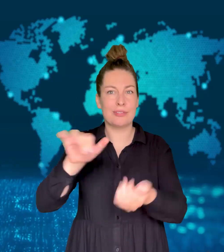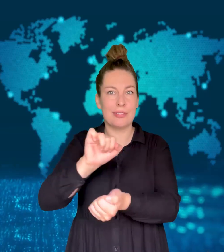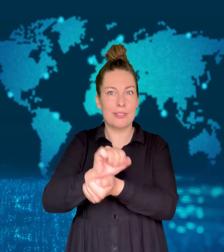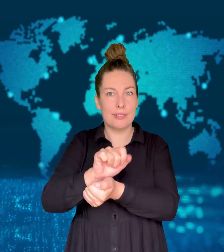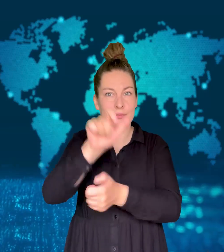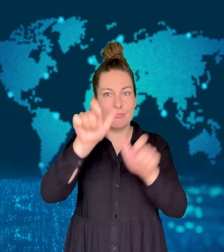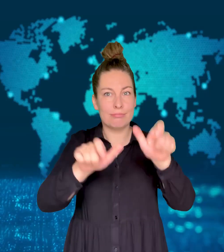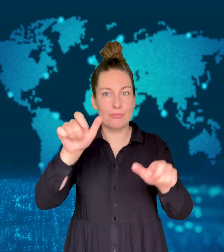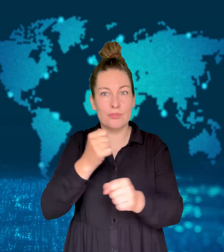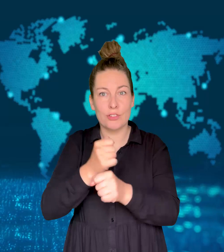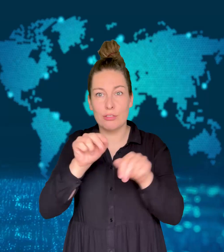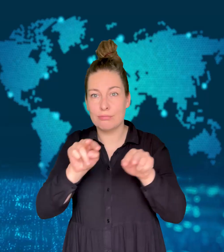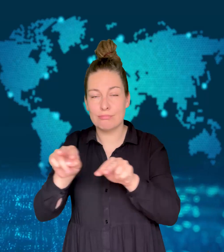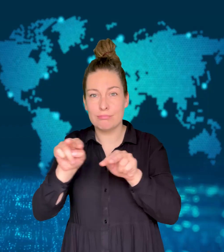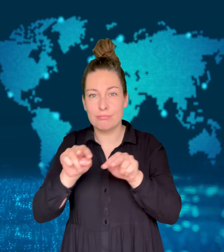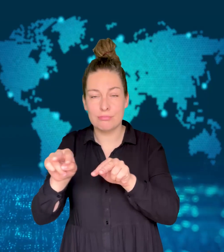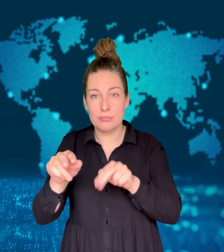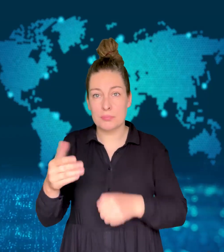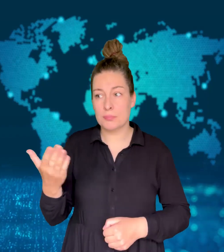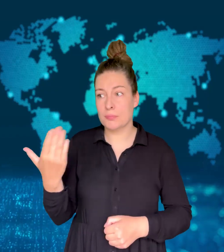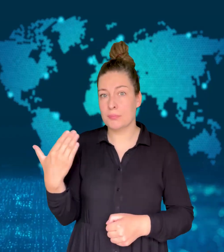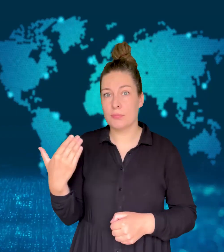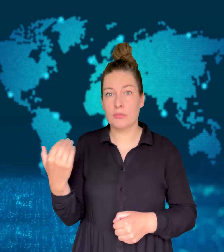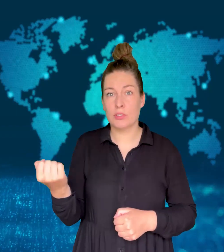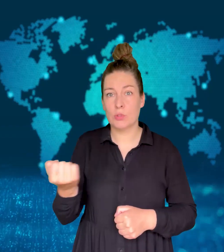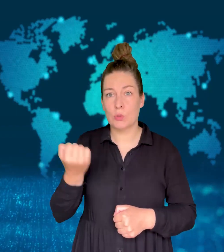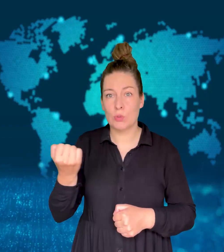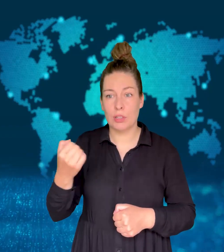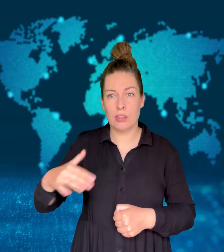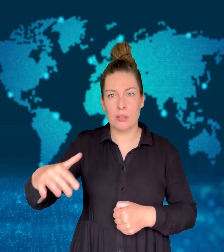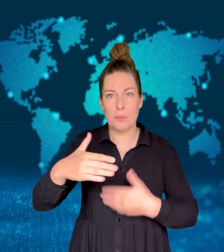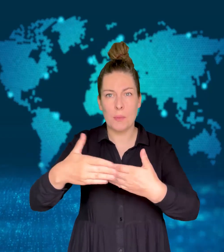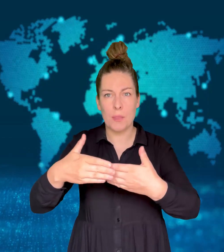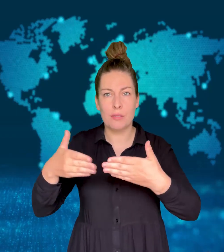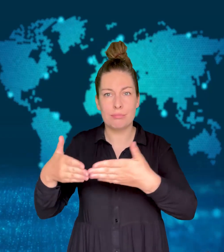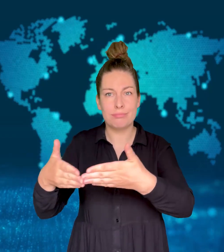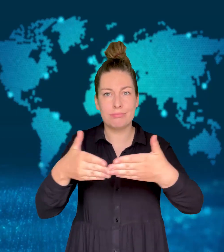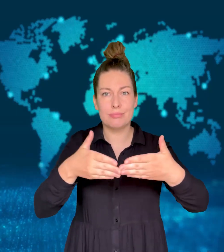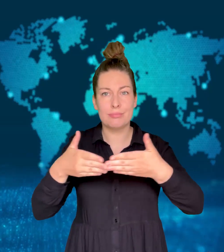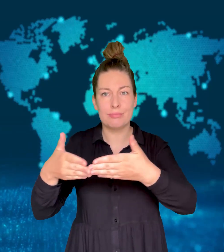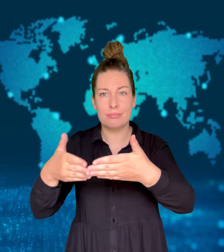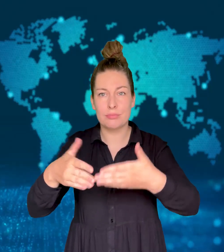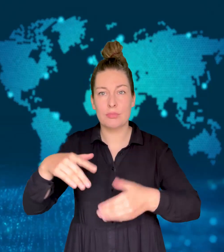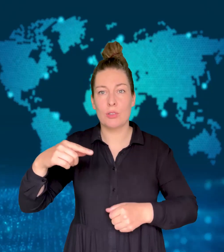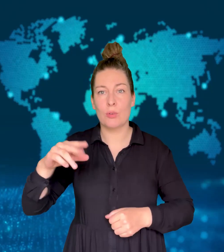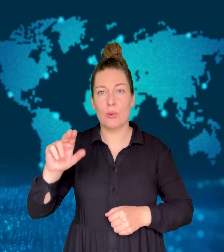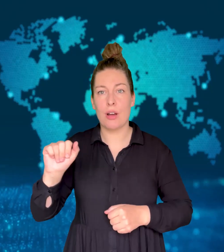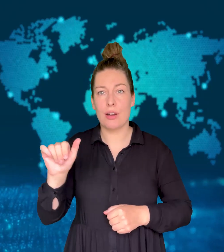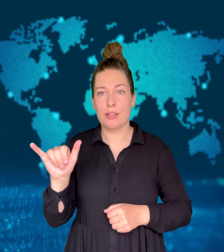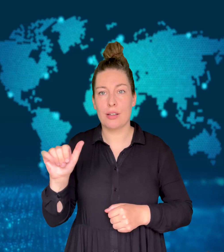in Guayas prison over the weekend.